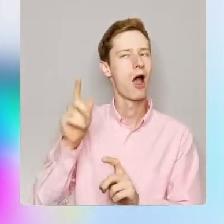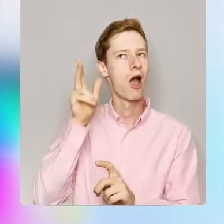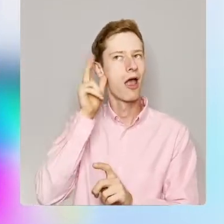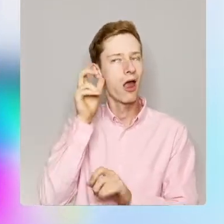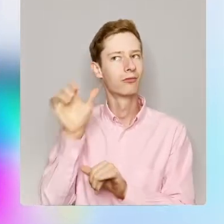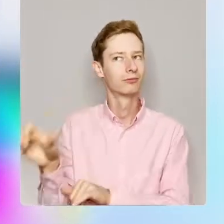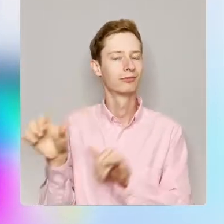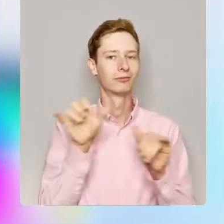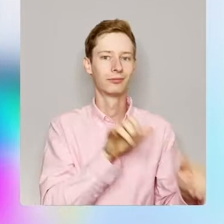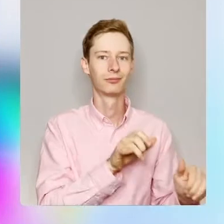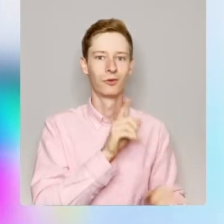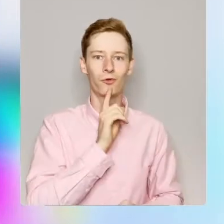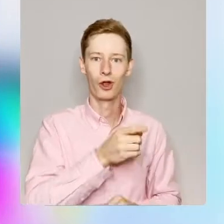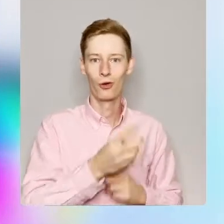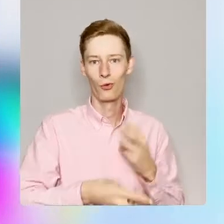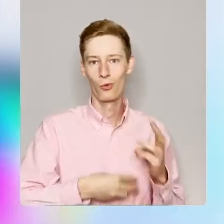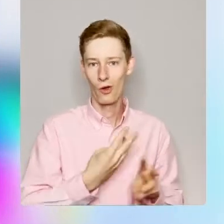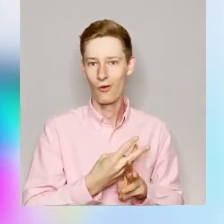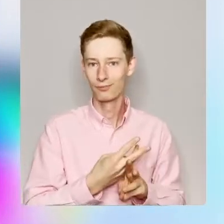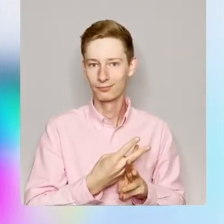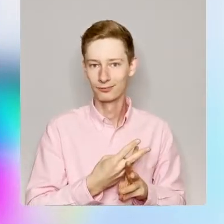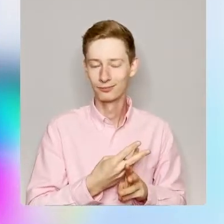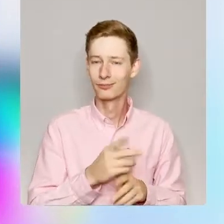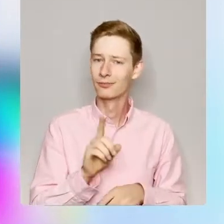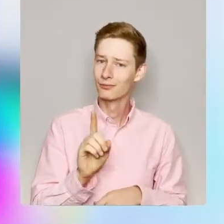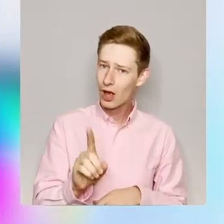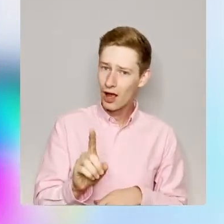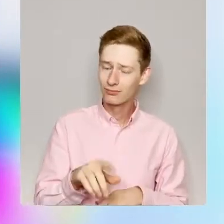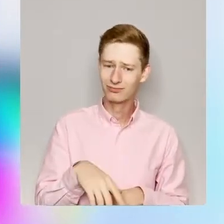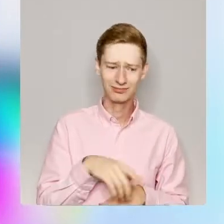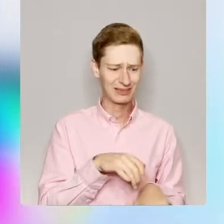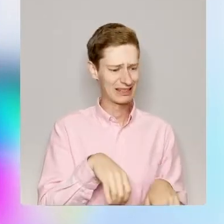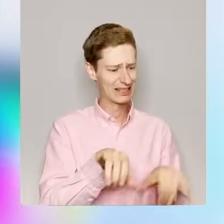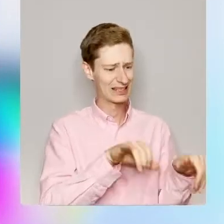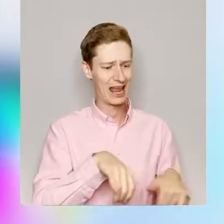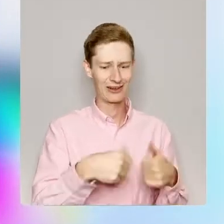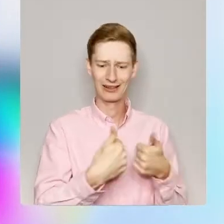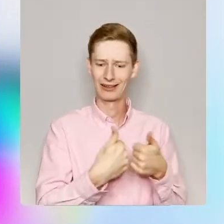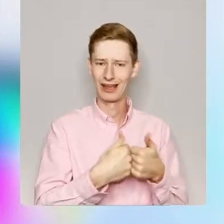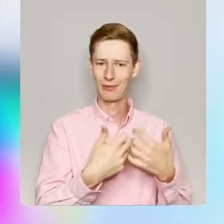like they do in the physical world. But, the standard game engines we commonly use